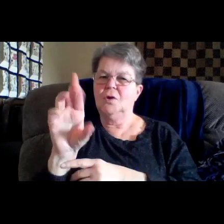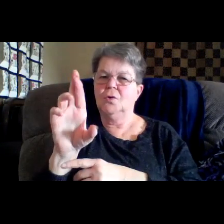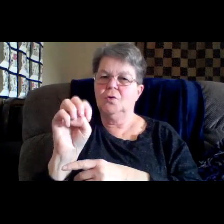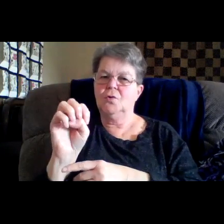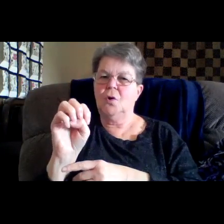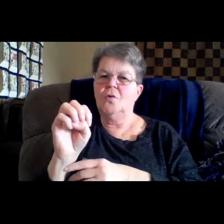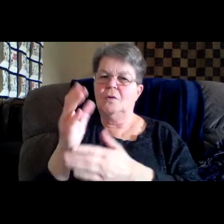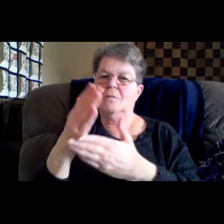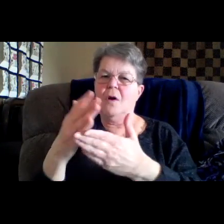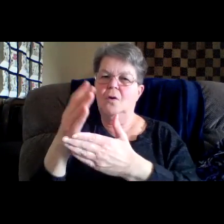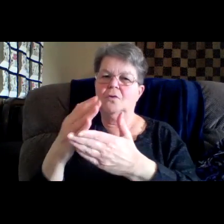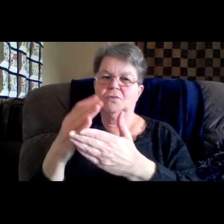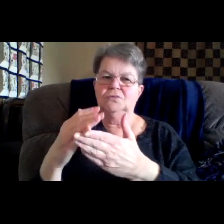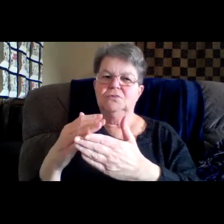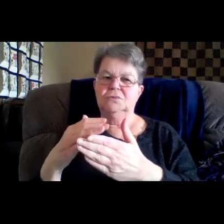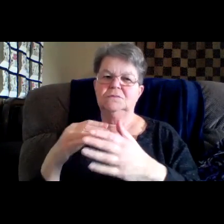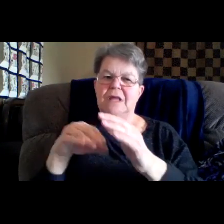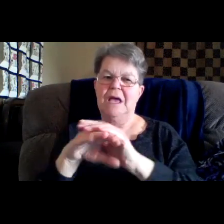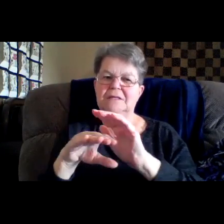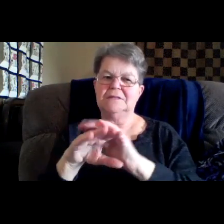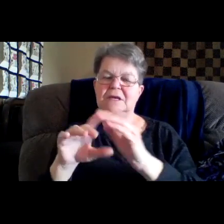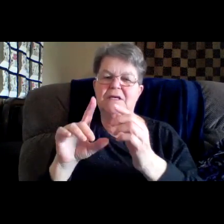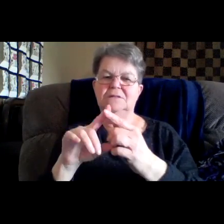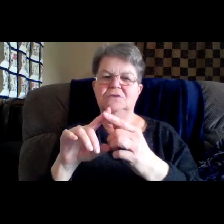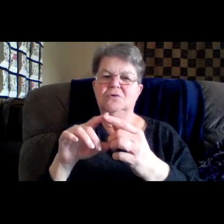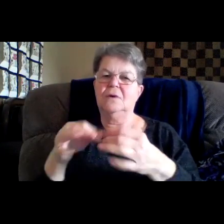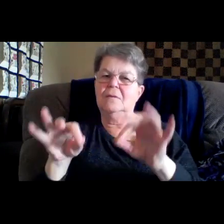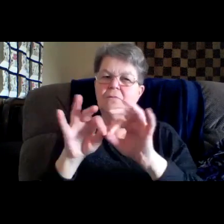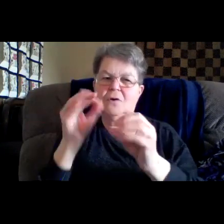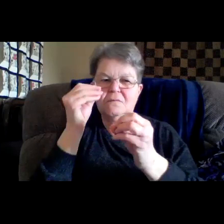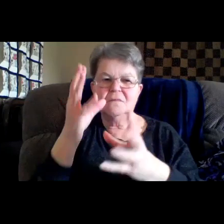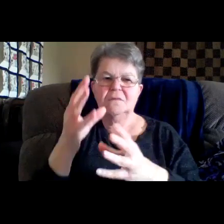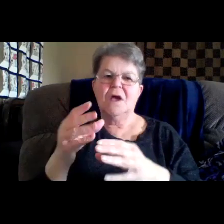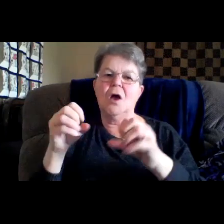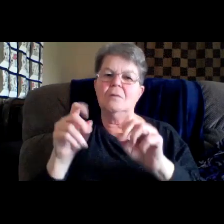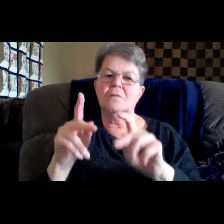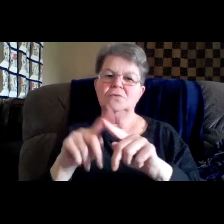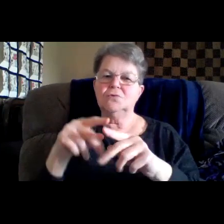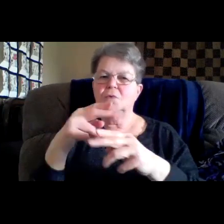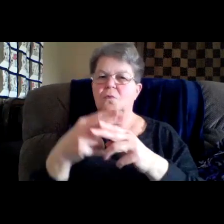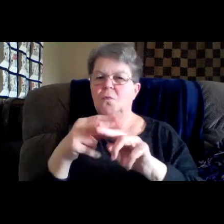Access to relevant information, opportunity to weigh options and consider potential outcomes